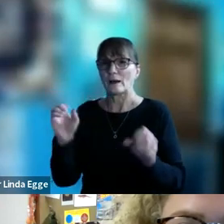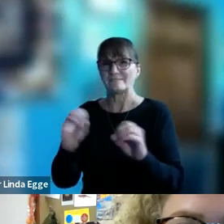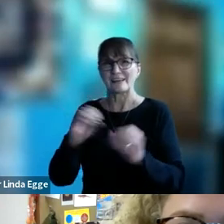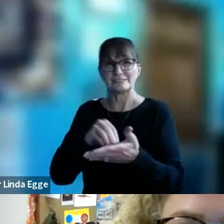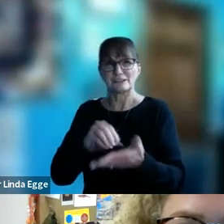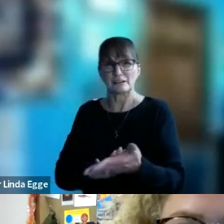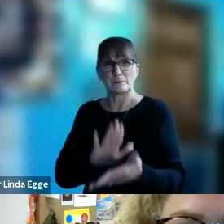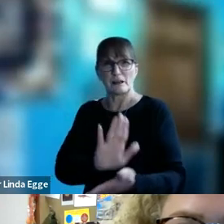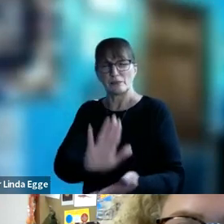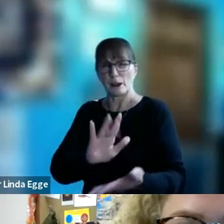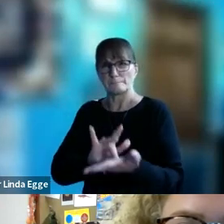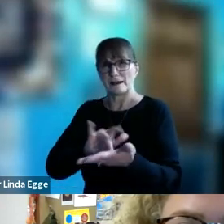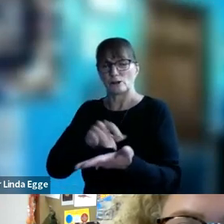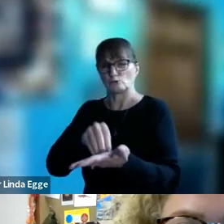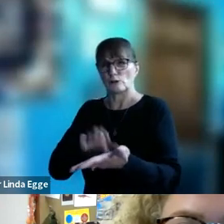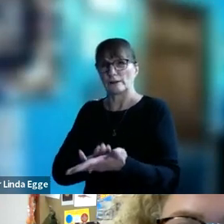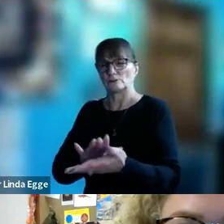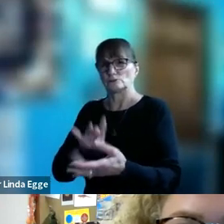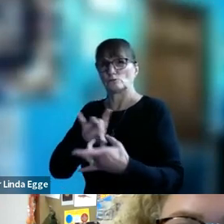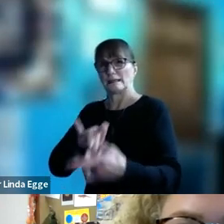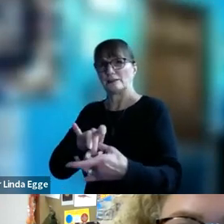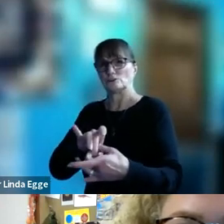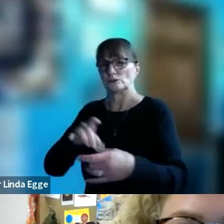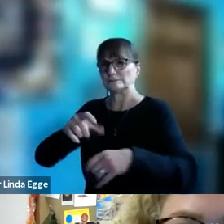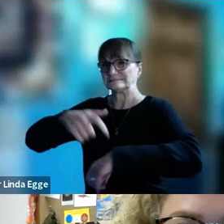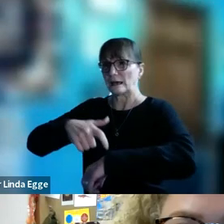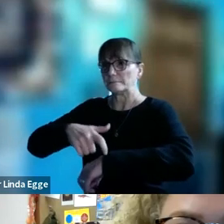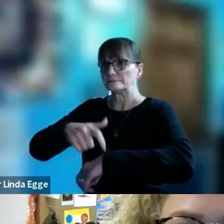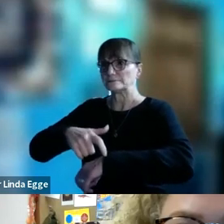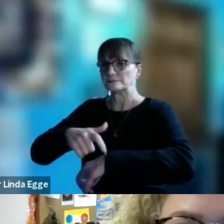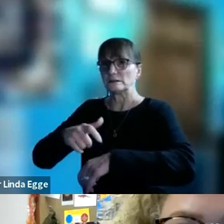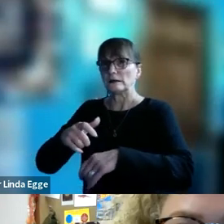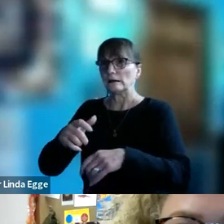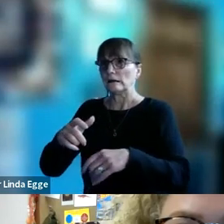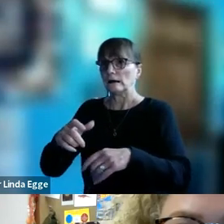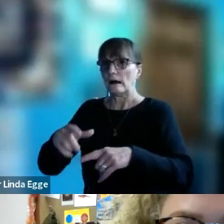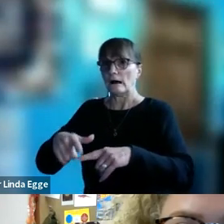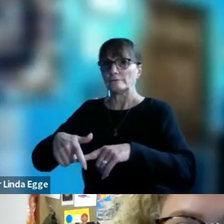in their medical records about periods of sobriety,